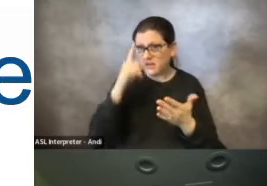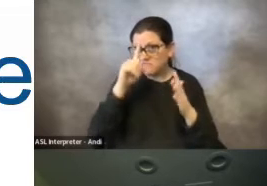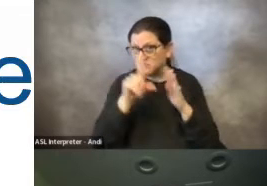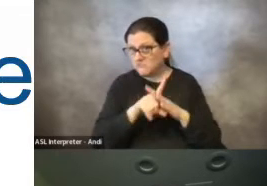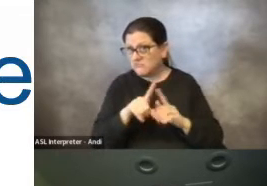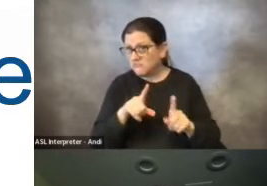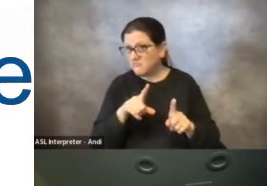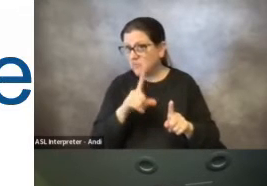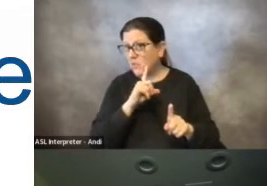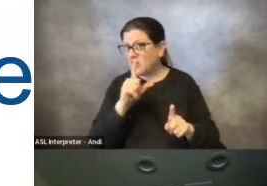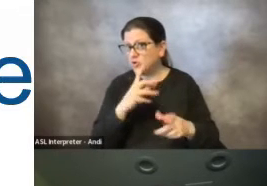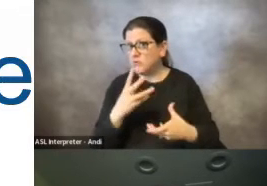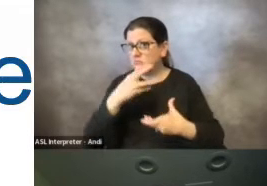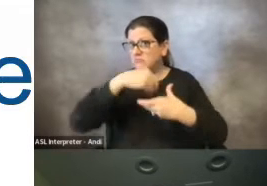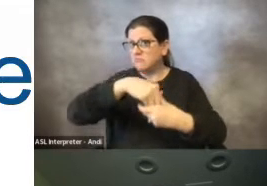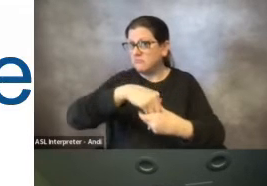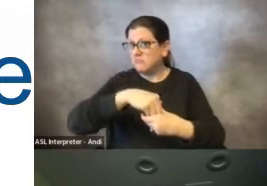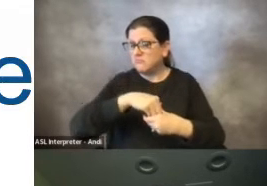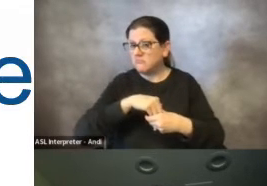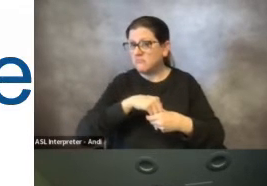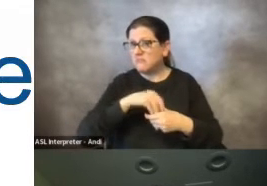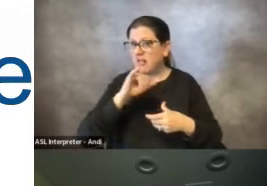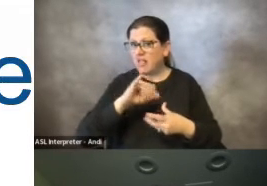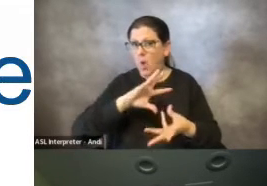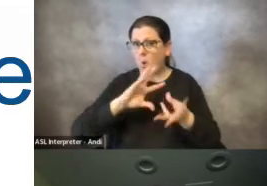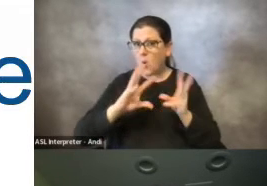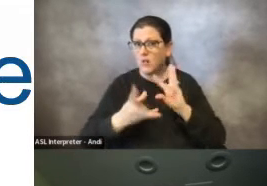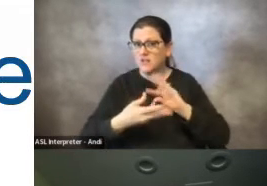to be added into this sort of holistic mapping?